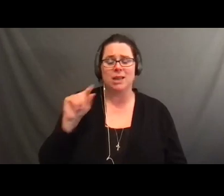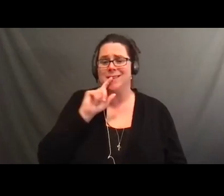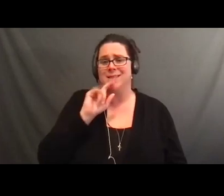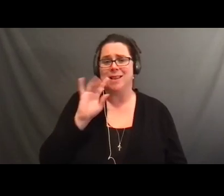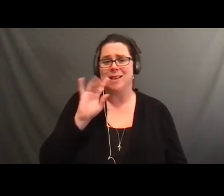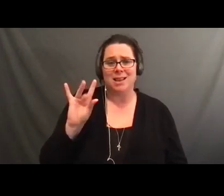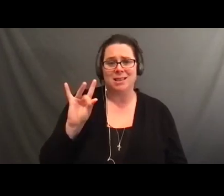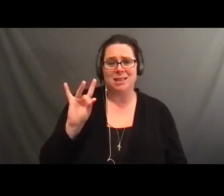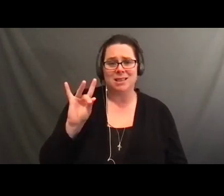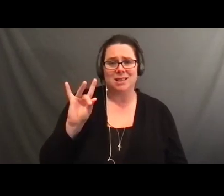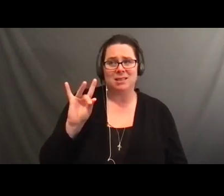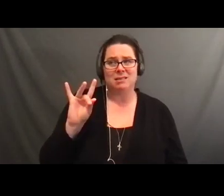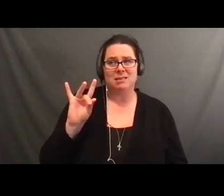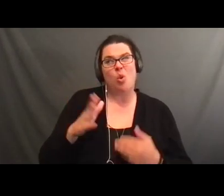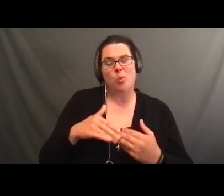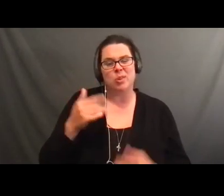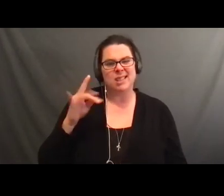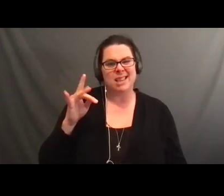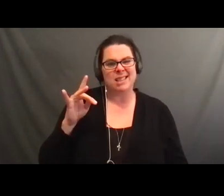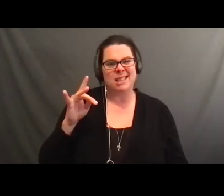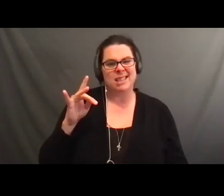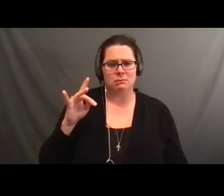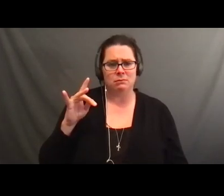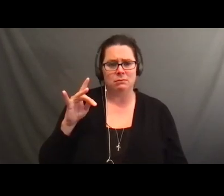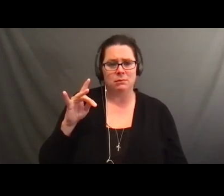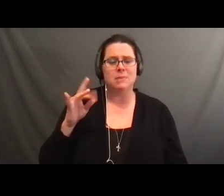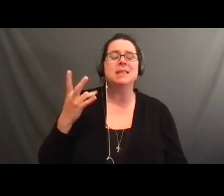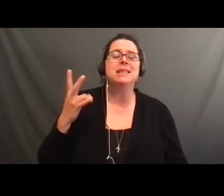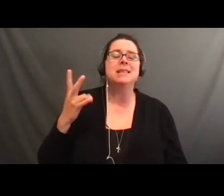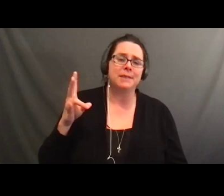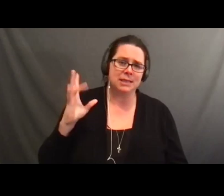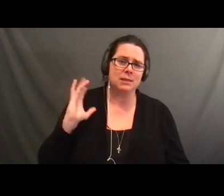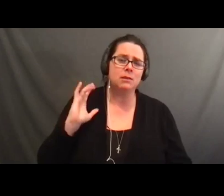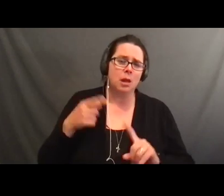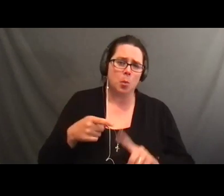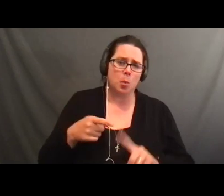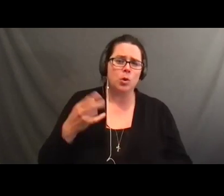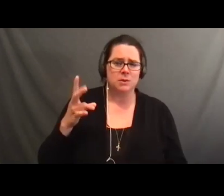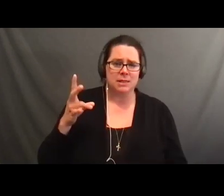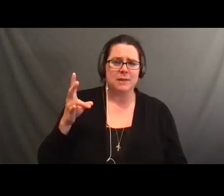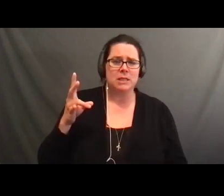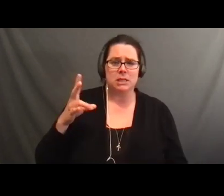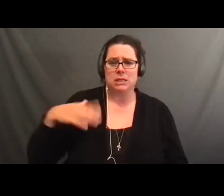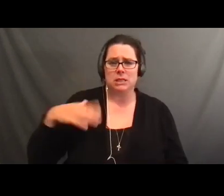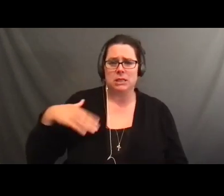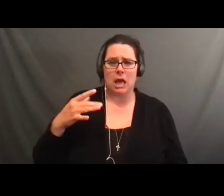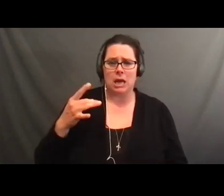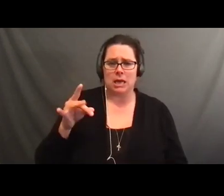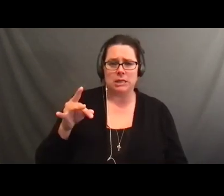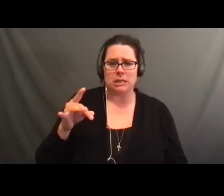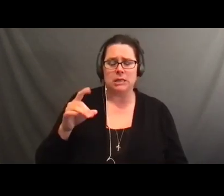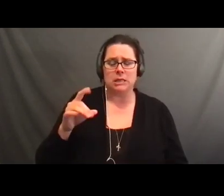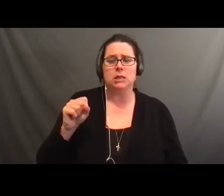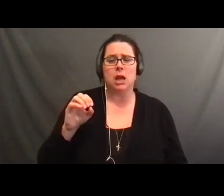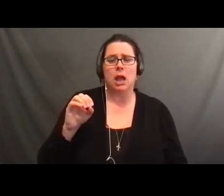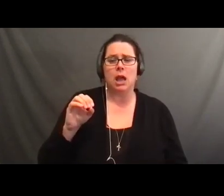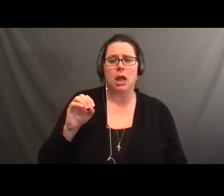Hannah’s Dad: 17. >> Hannah’s mom: 17. She would have been 17. She wasn't quite 18 yet.